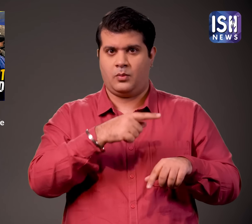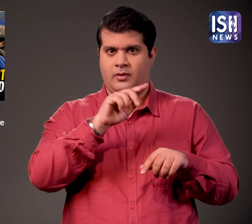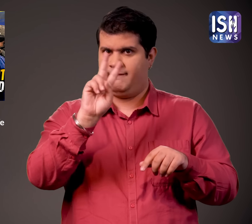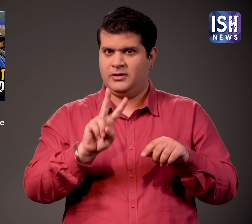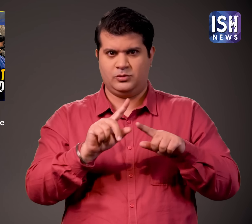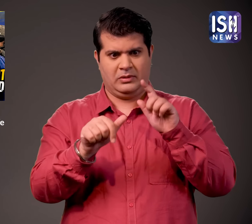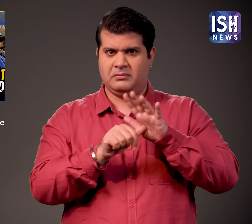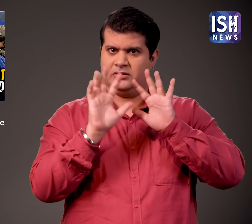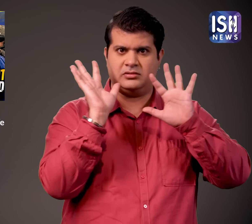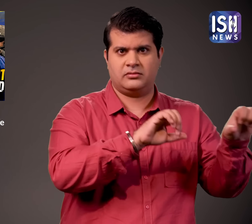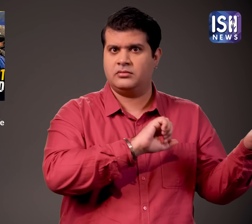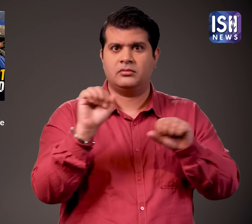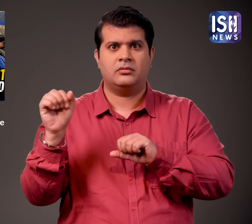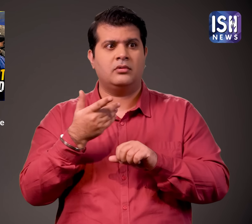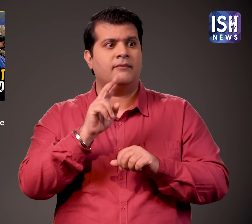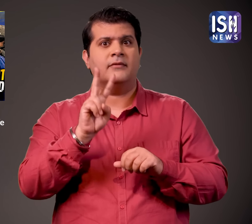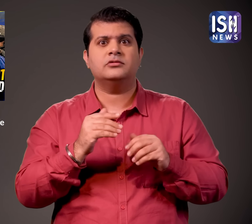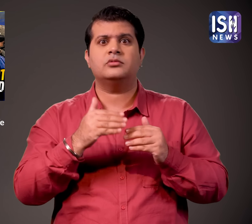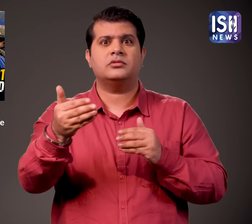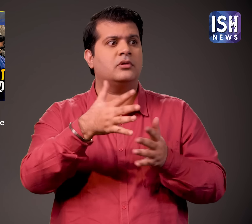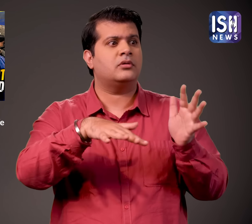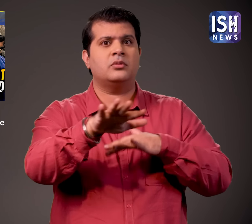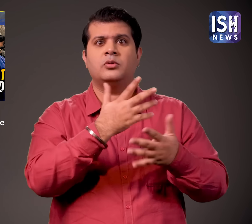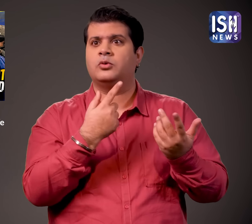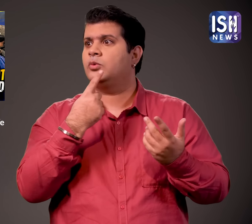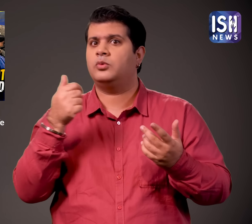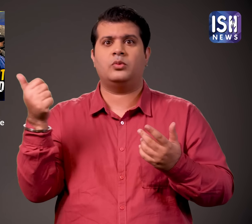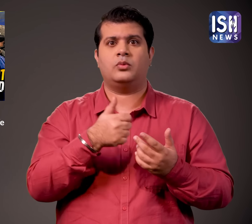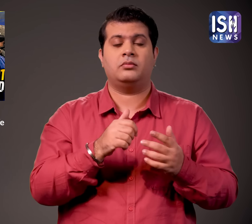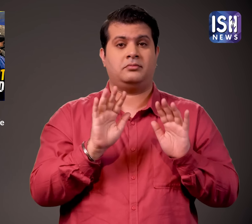With the President in US custody, what happens next for Venezuela?